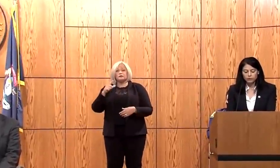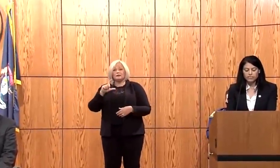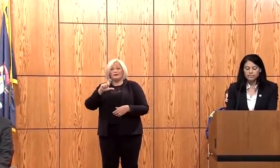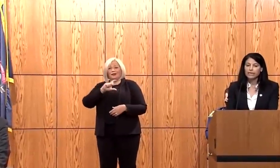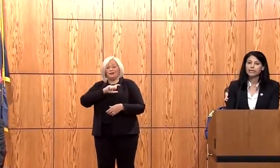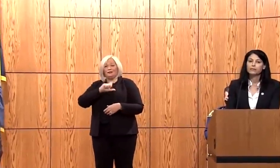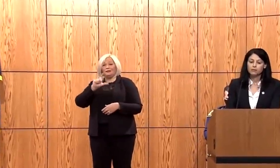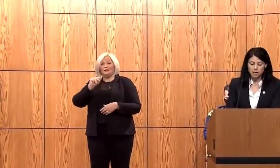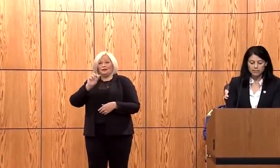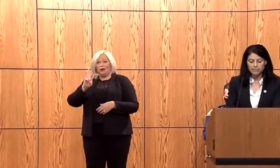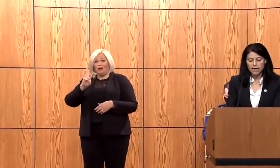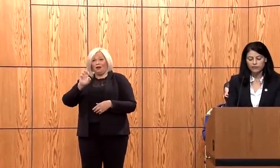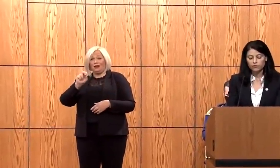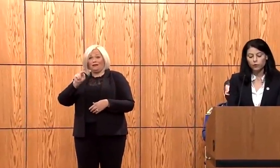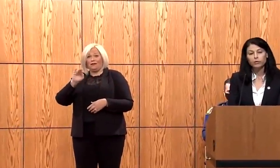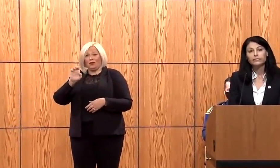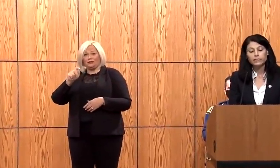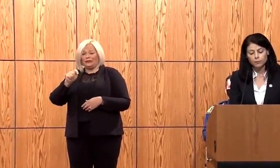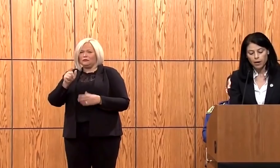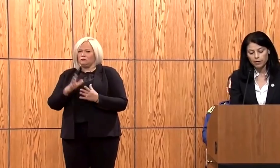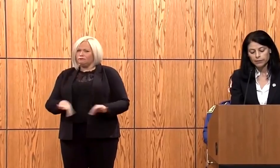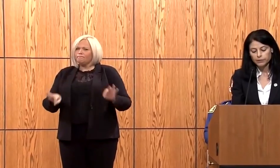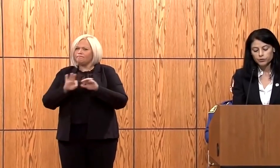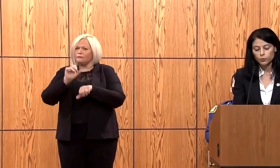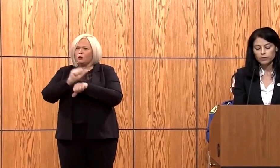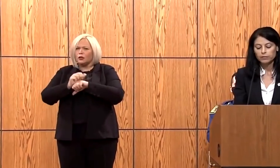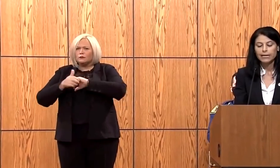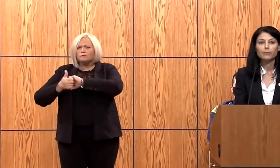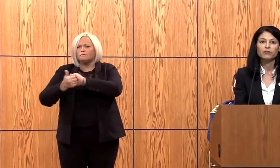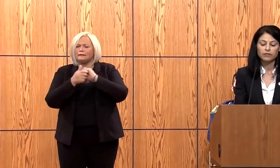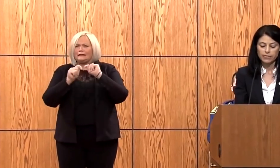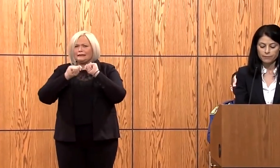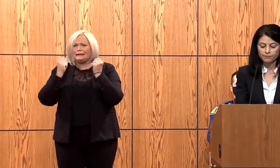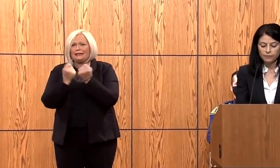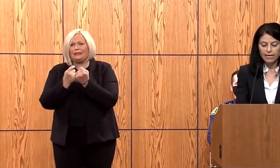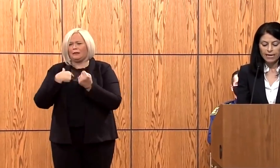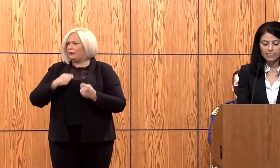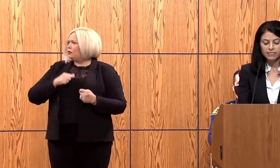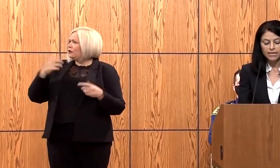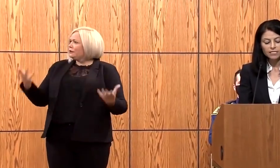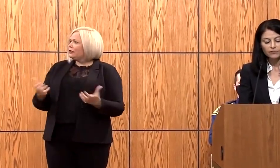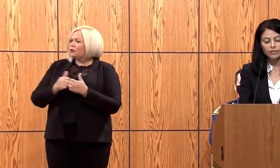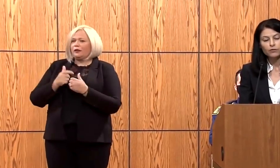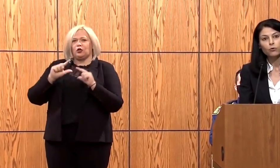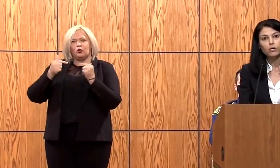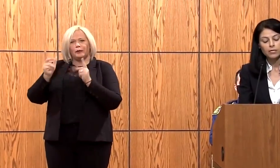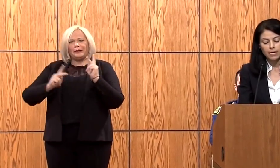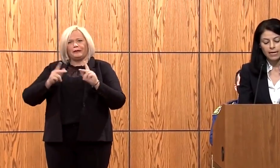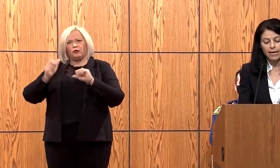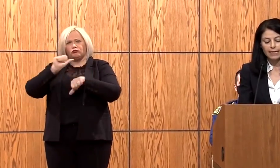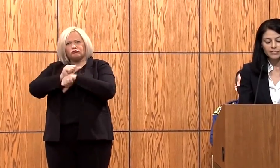EFFORTS TO KEEP MICHIGAN SAFE. LAW ENFORCEMENT IS ALWAYS A TEAM LAW ENFORCEMENT IS ALWAYS A TEAM EFFORT AND TODAY I AM GREATFUL EFFORT AND TODAY I AM GREATFUL TO STAND ALONGSIDE FOUR LEADING